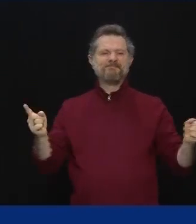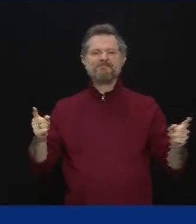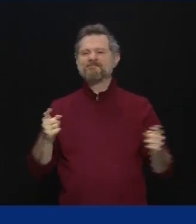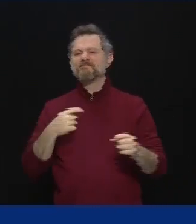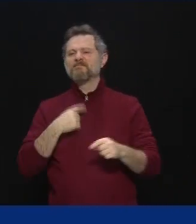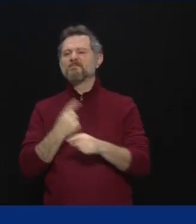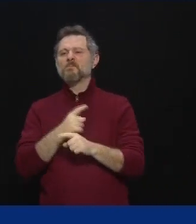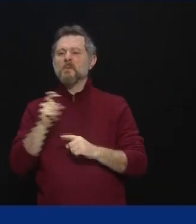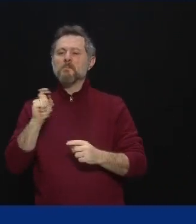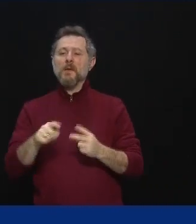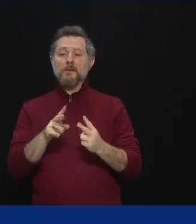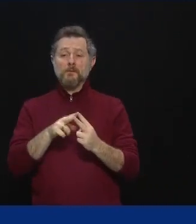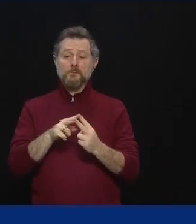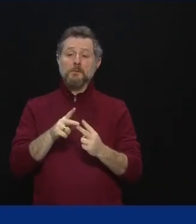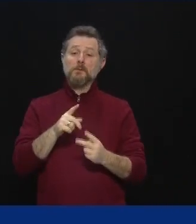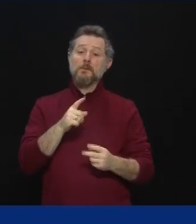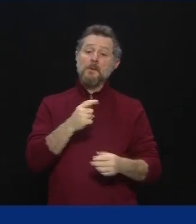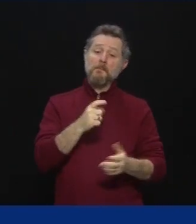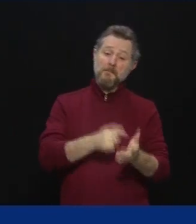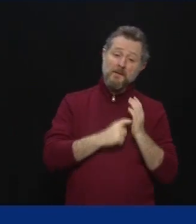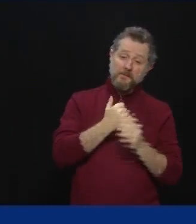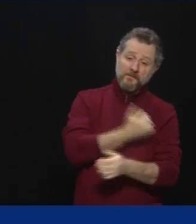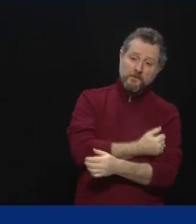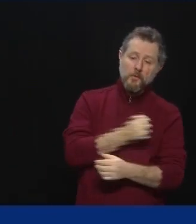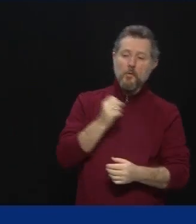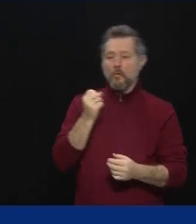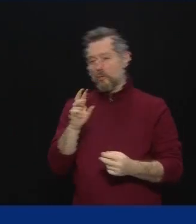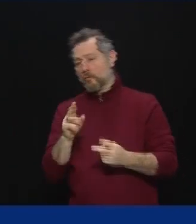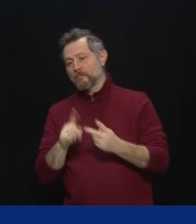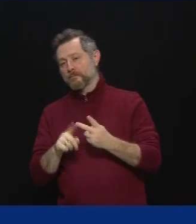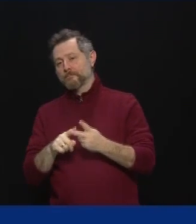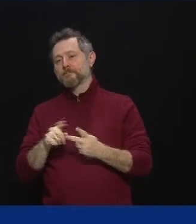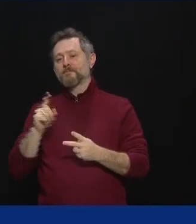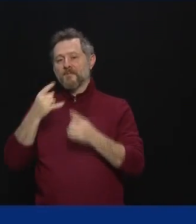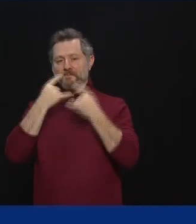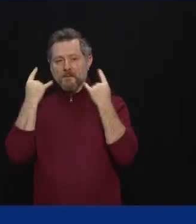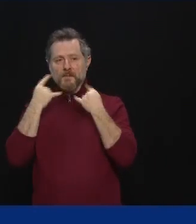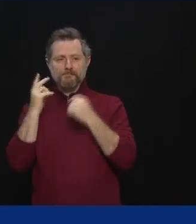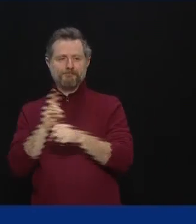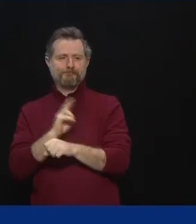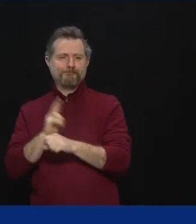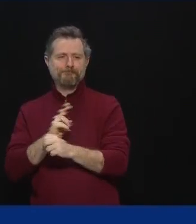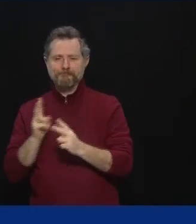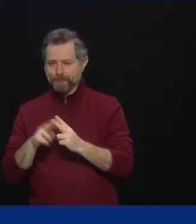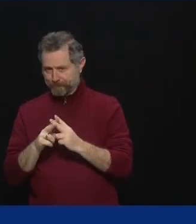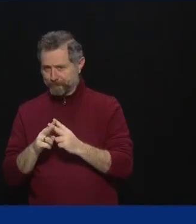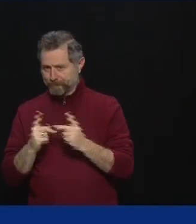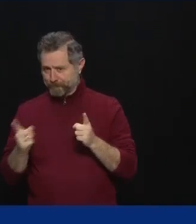EASE, AGAIN, STRESS THERE, AND ON DECEMBER 10th IMPLEMENTED OUR OPTION FOR BUSINESSES TO EITHER